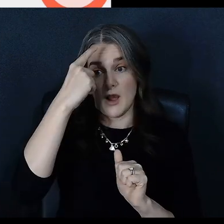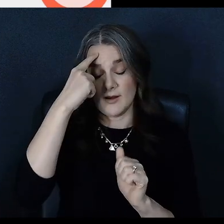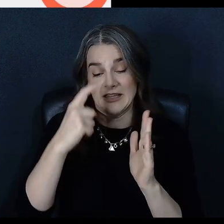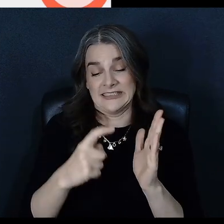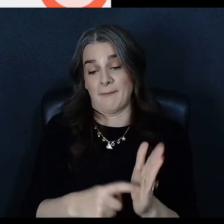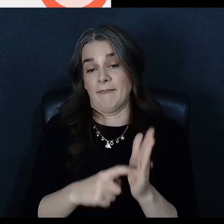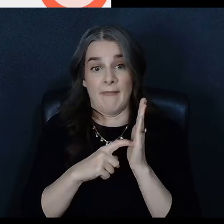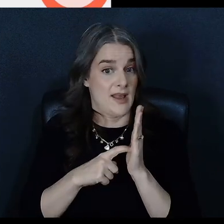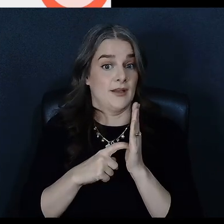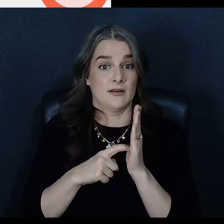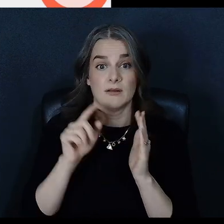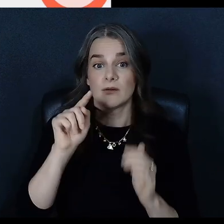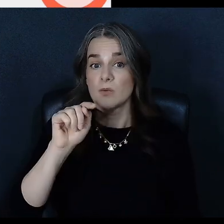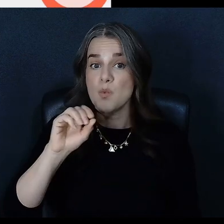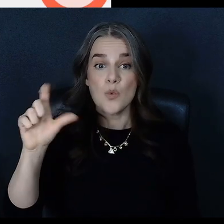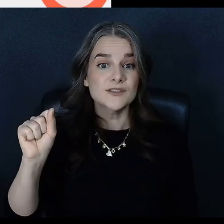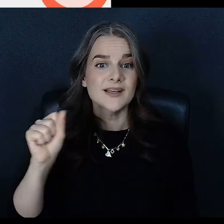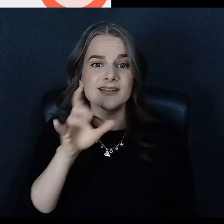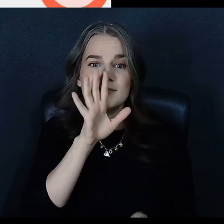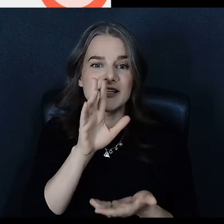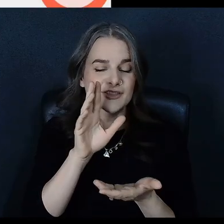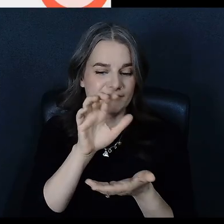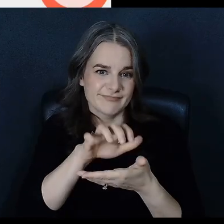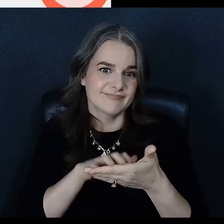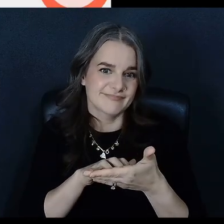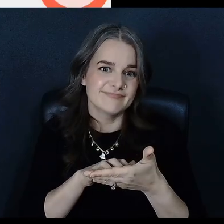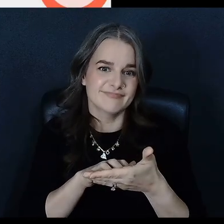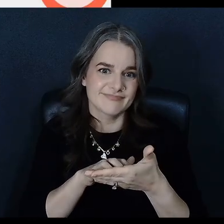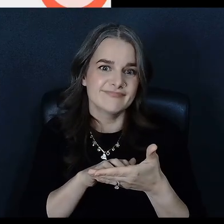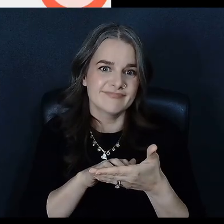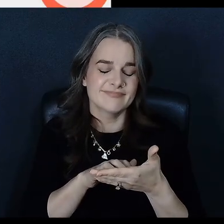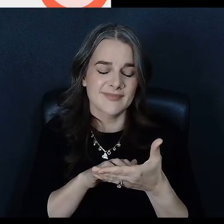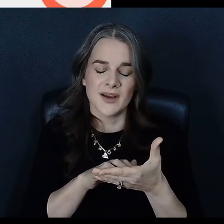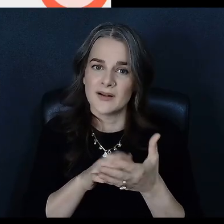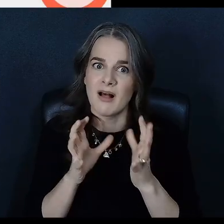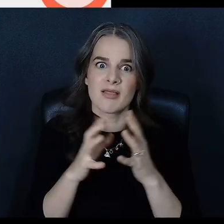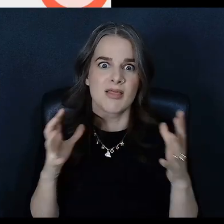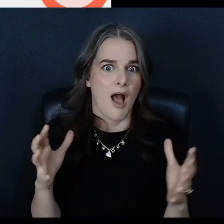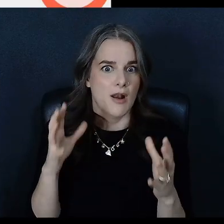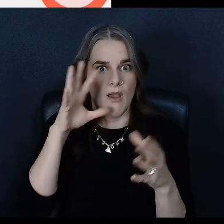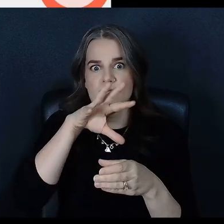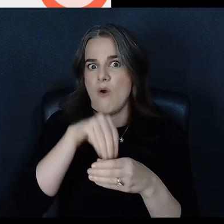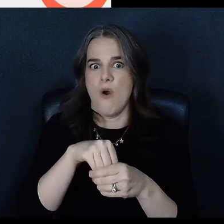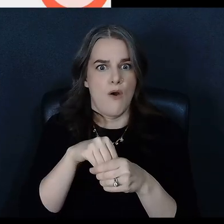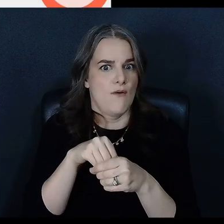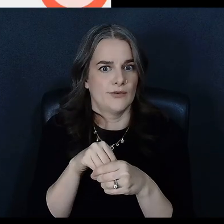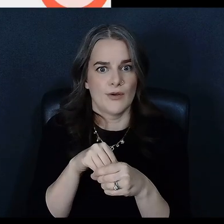and how involved it is to get something-- to get quality out of it.